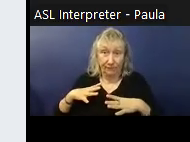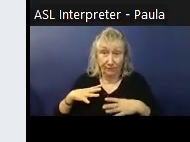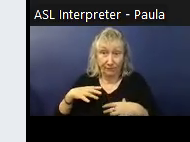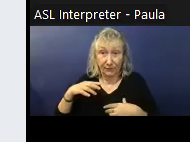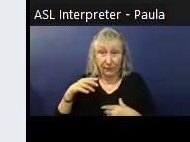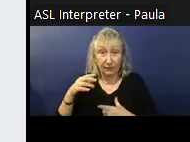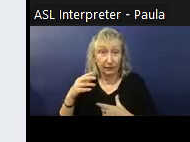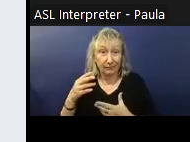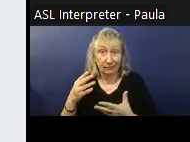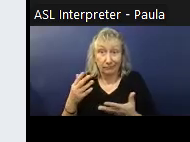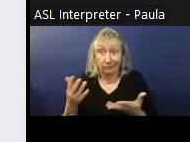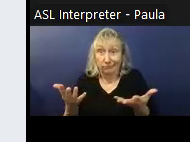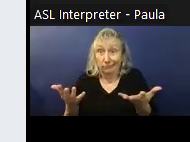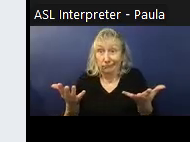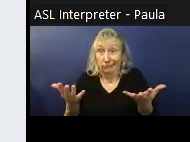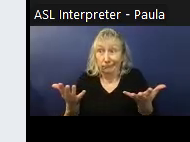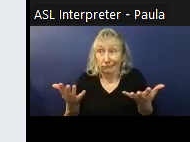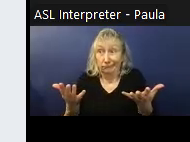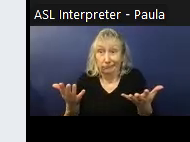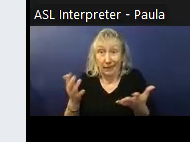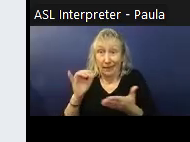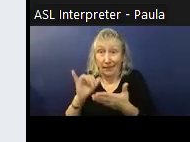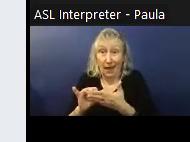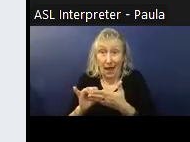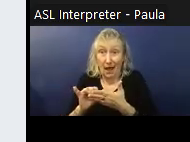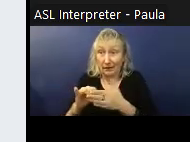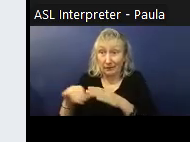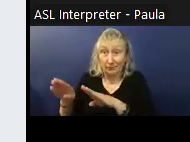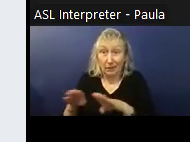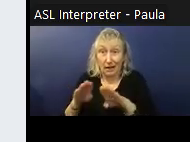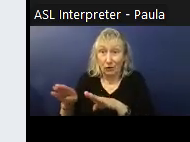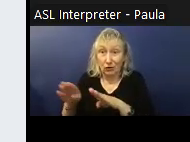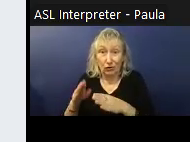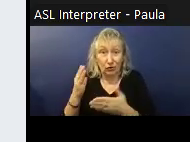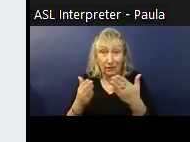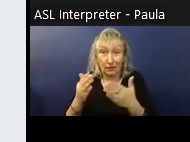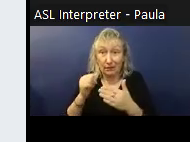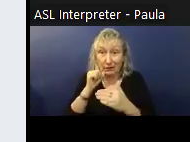you know, that didn't occur under your professional